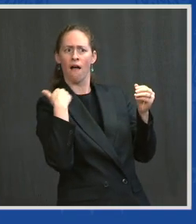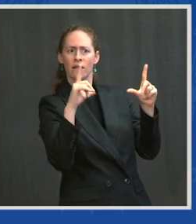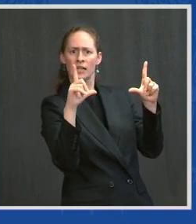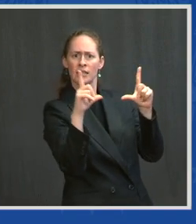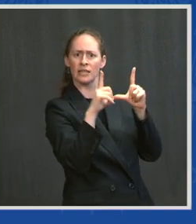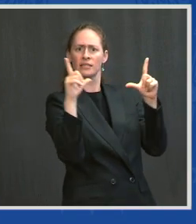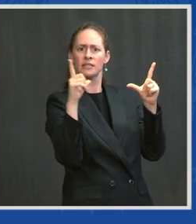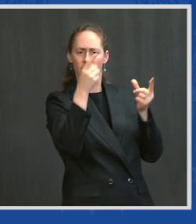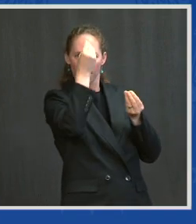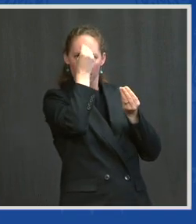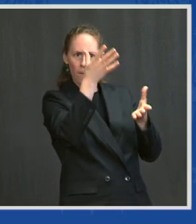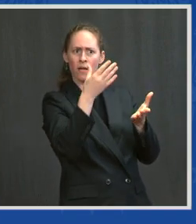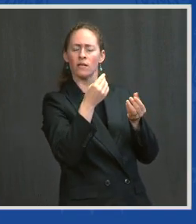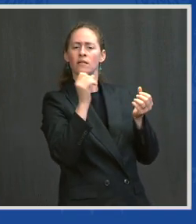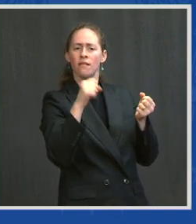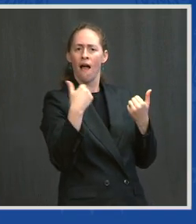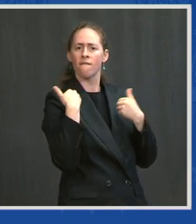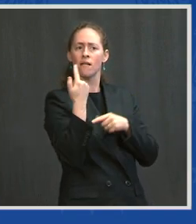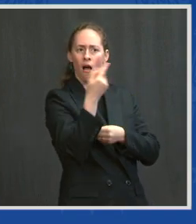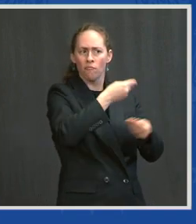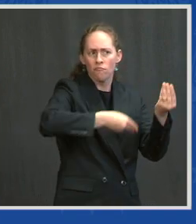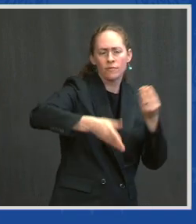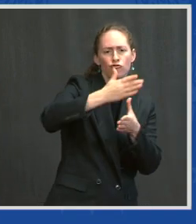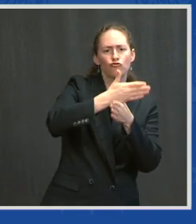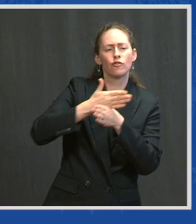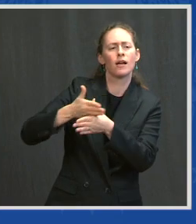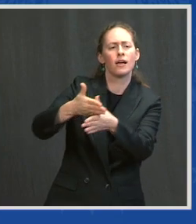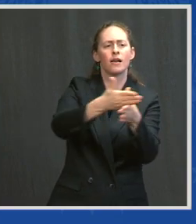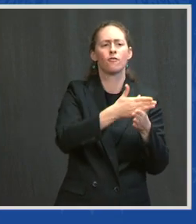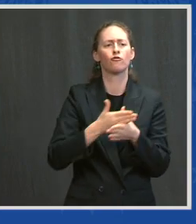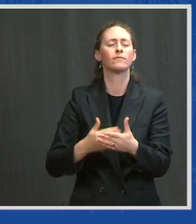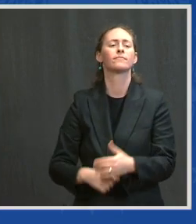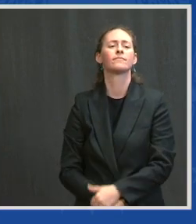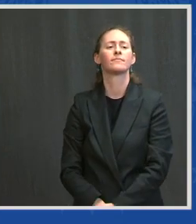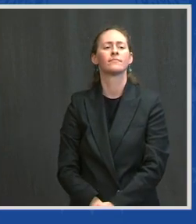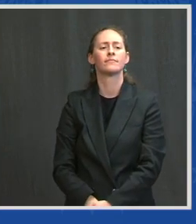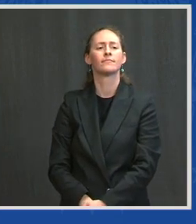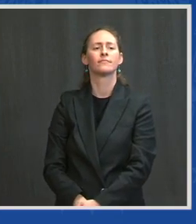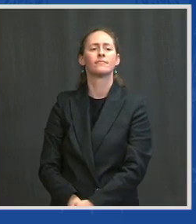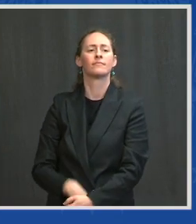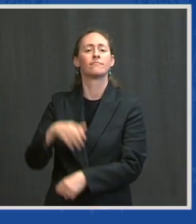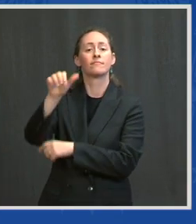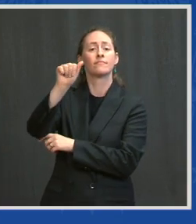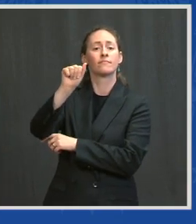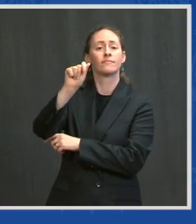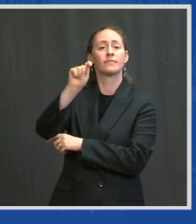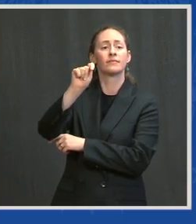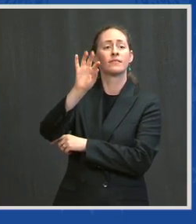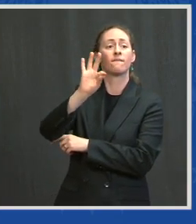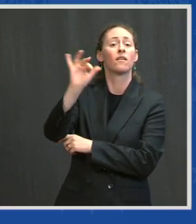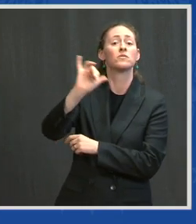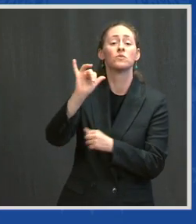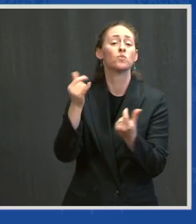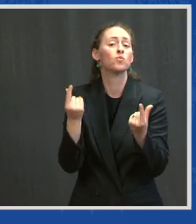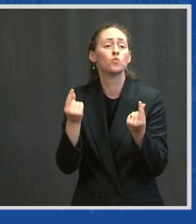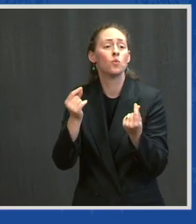ATF will publicly post information about inspection frequency and outcomes disaggregated by field division,